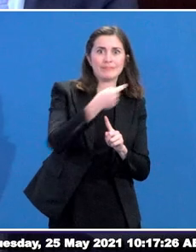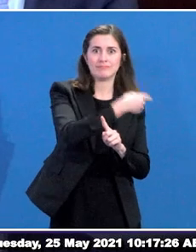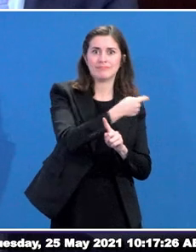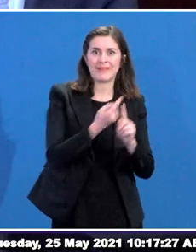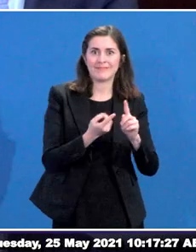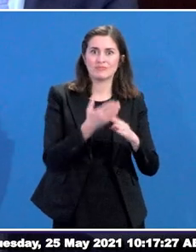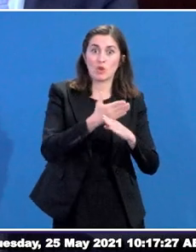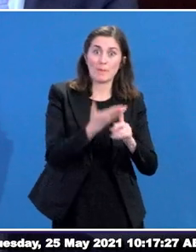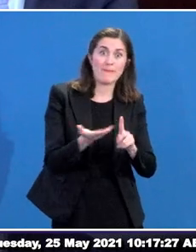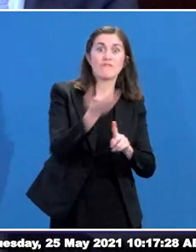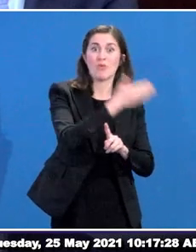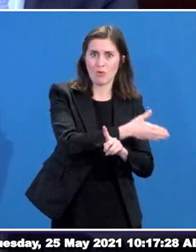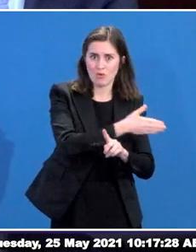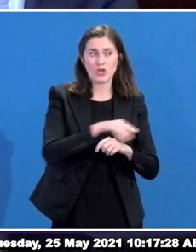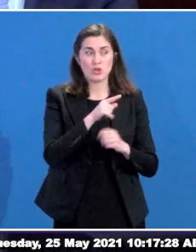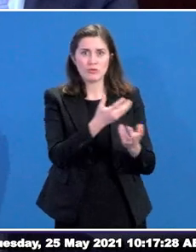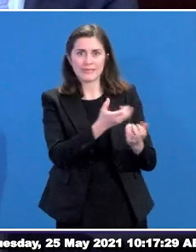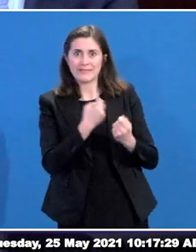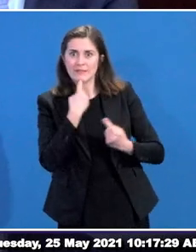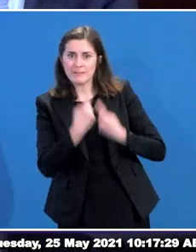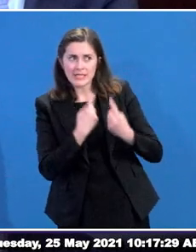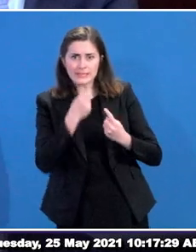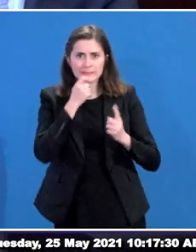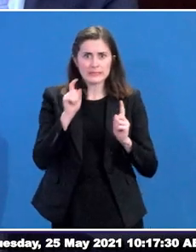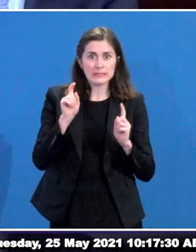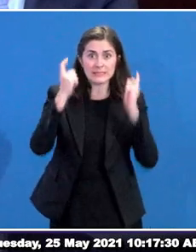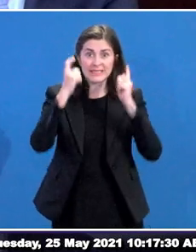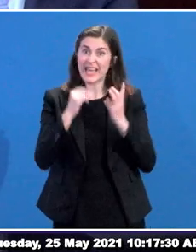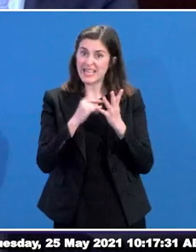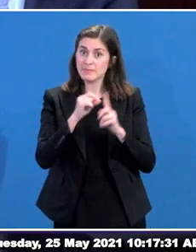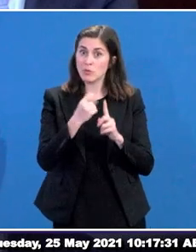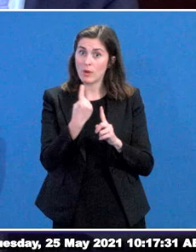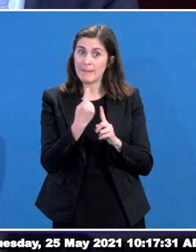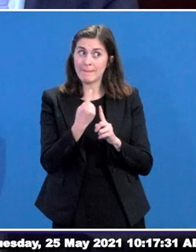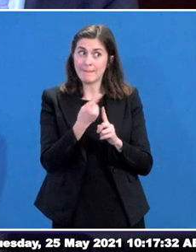And the information you had about his previous employment was SP1 had disclosed to you. ELIZA: Yes.